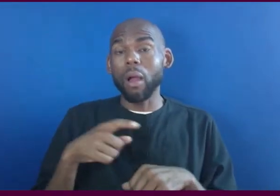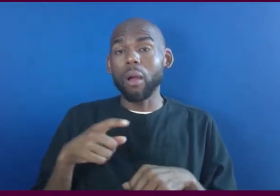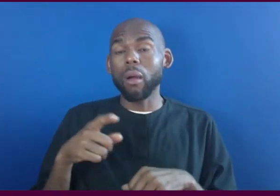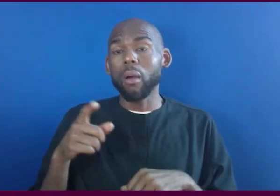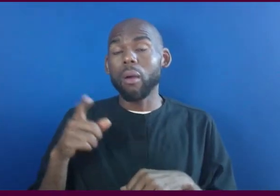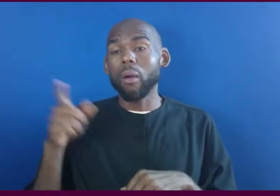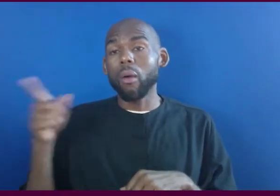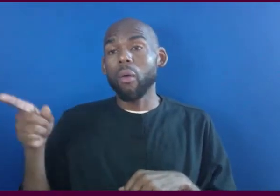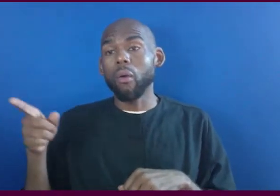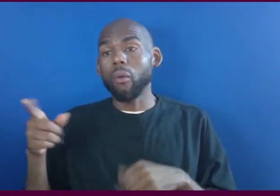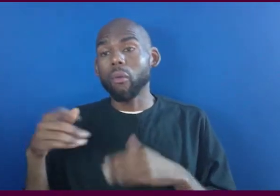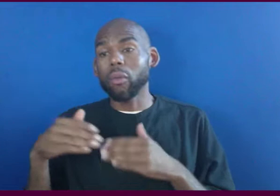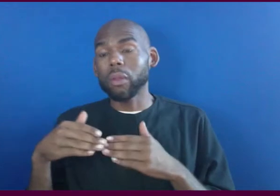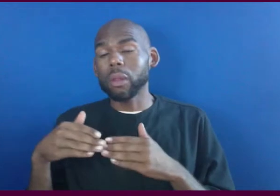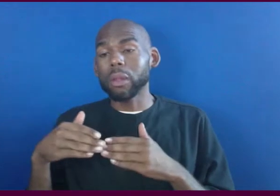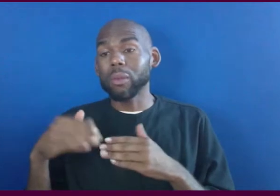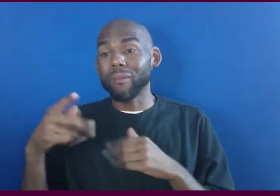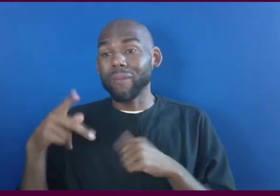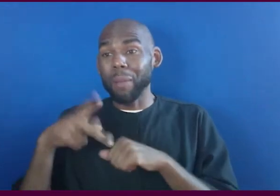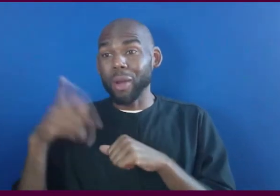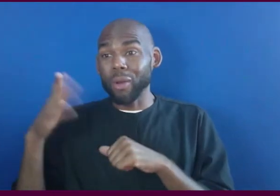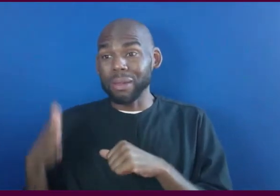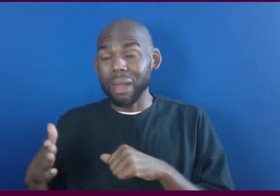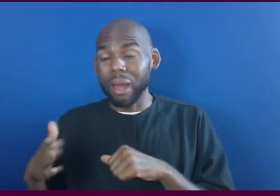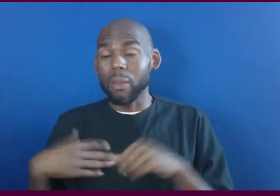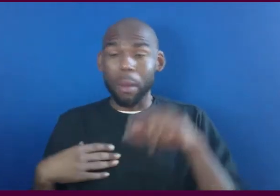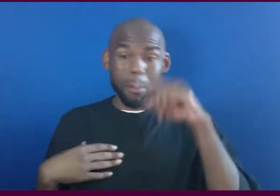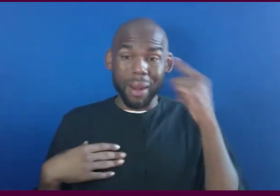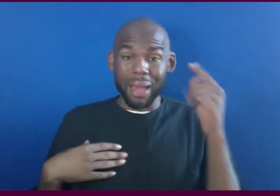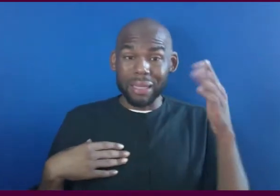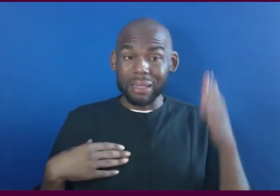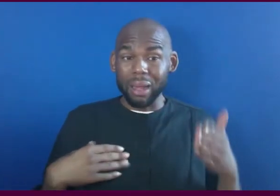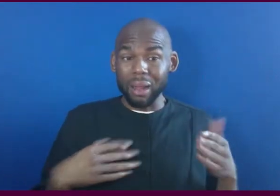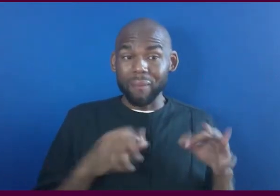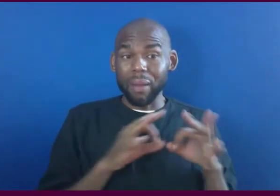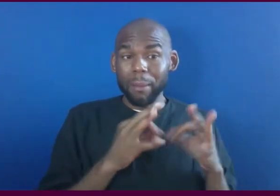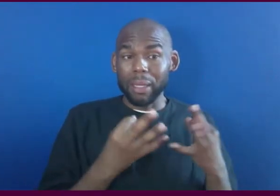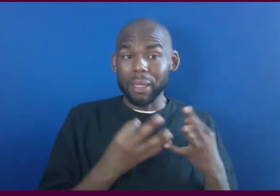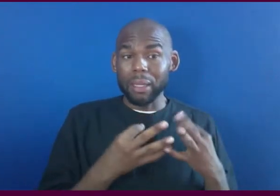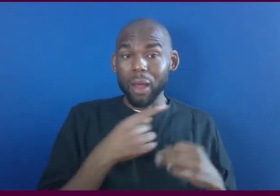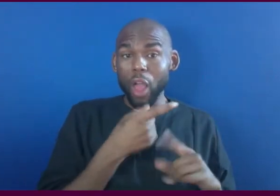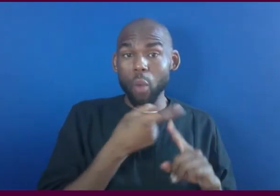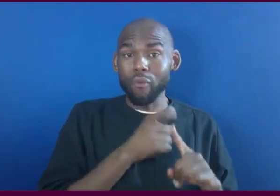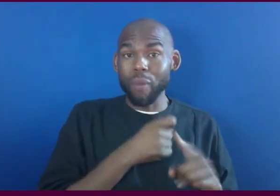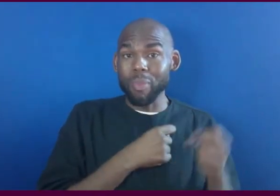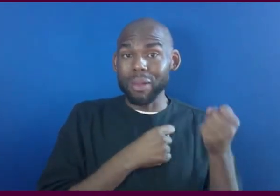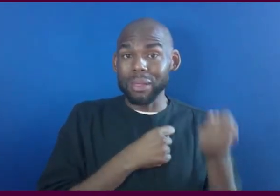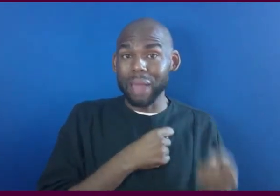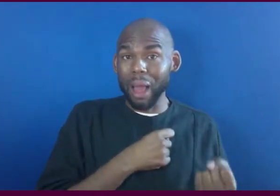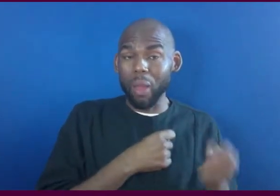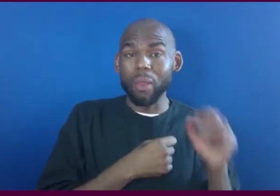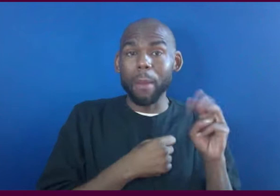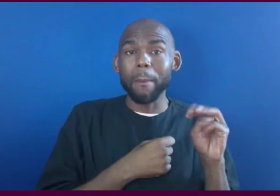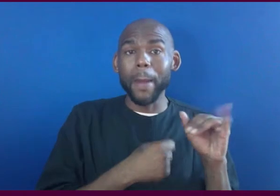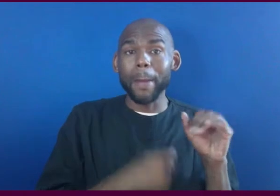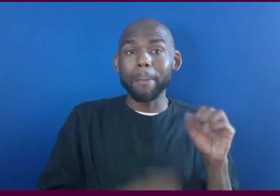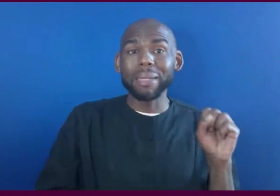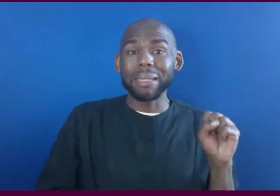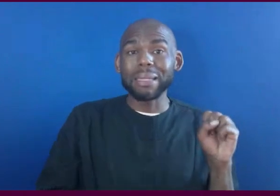than with the black side of my family. Because my black side of my family were from the South and Mississippi area.